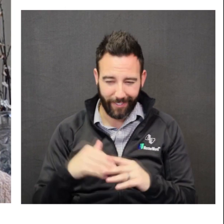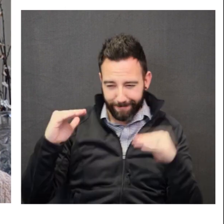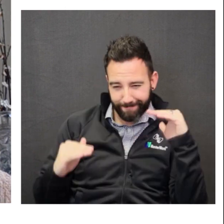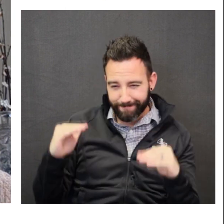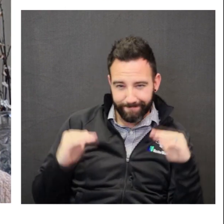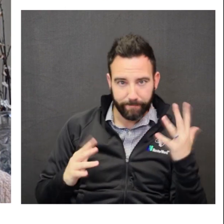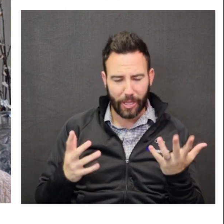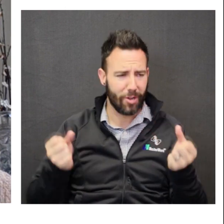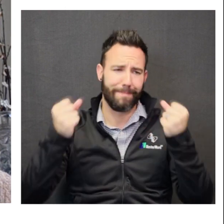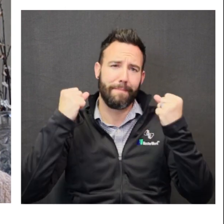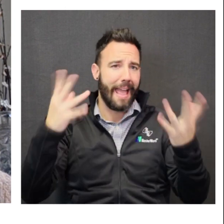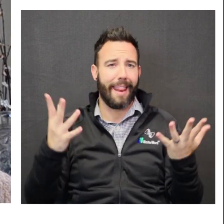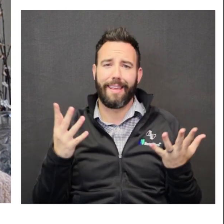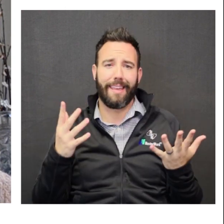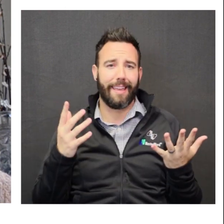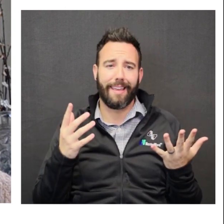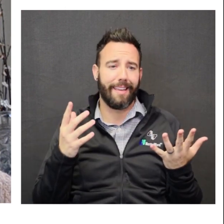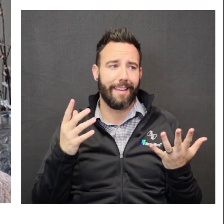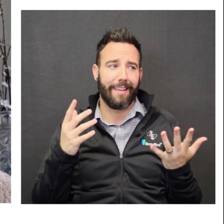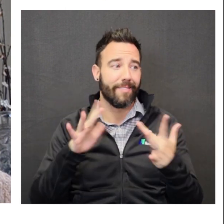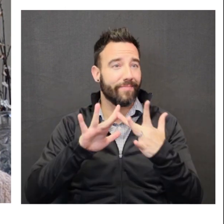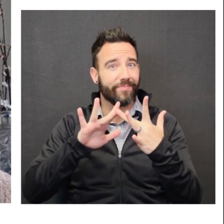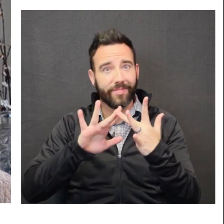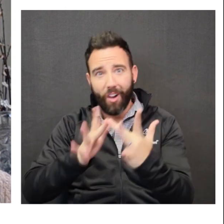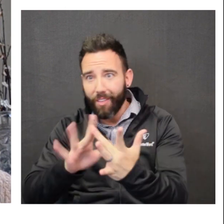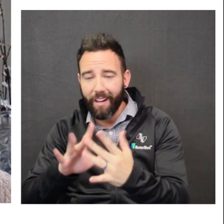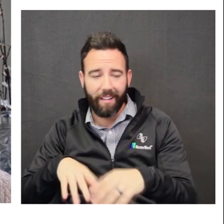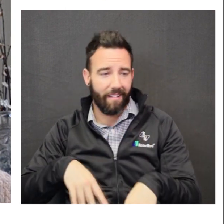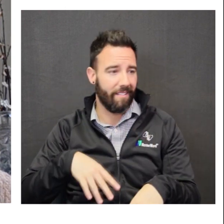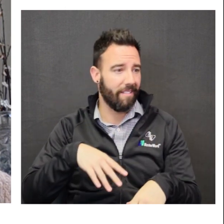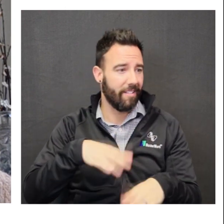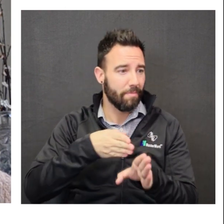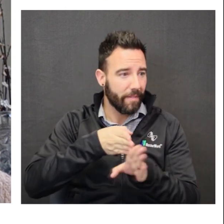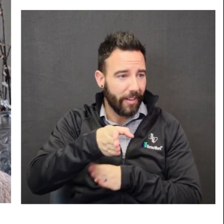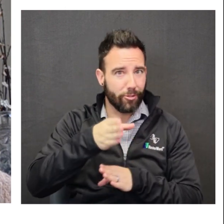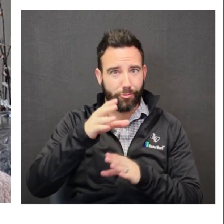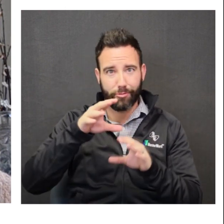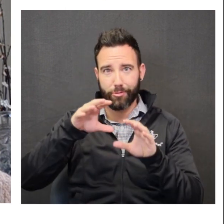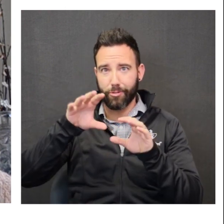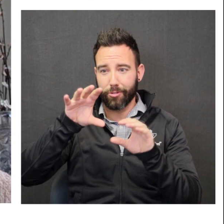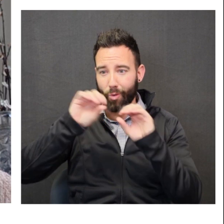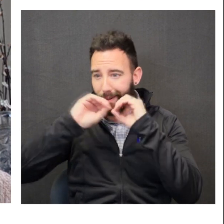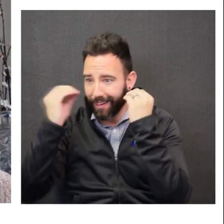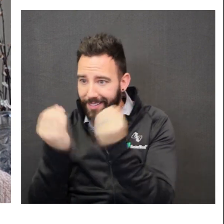of resources out there you know, from all of the professional associations Interpret America and